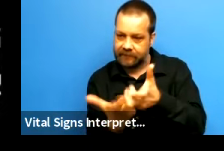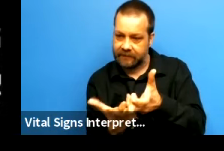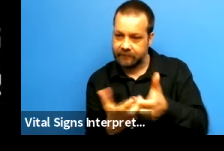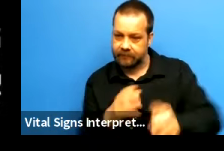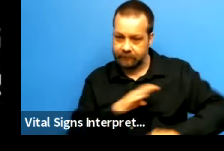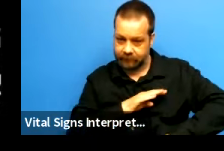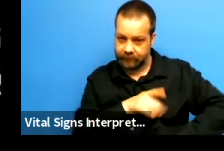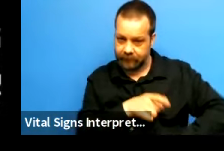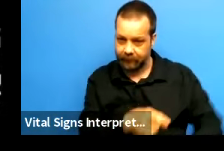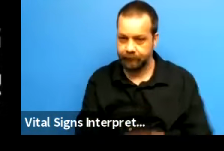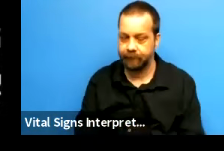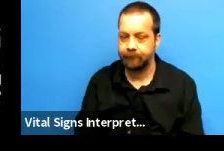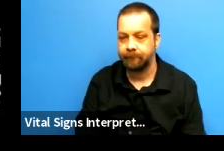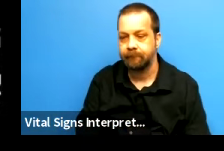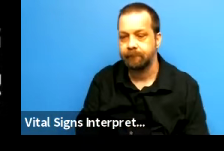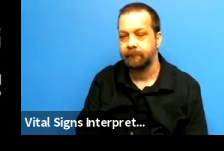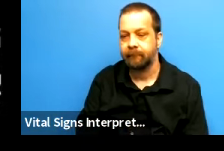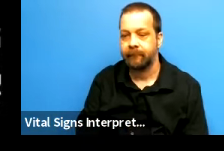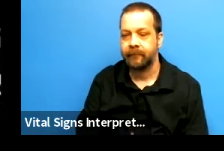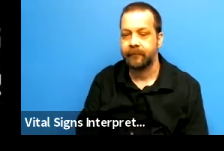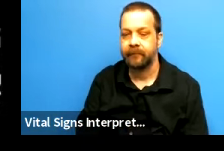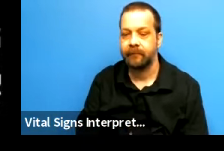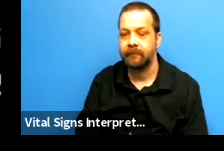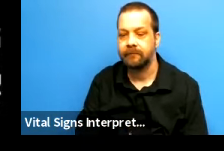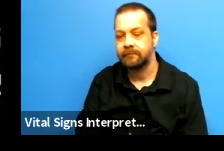Communicate supportive work place policies